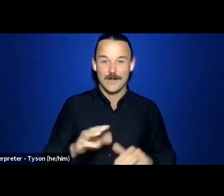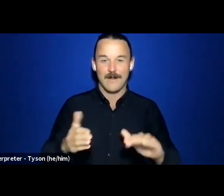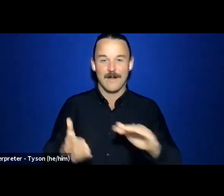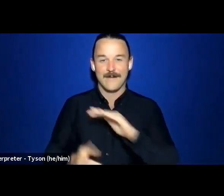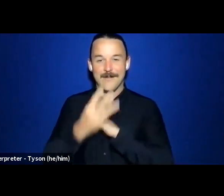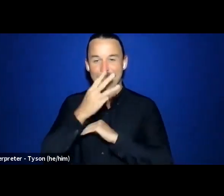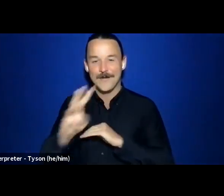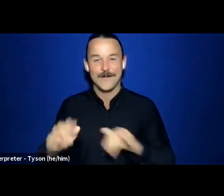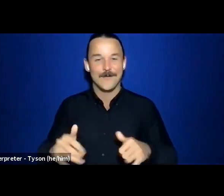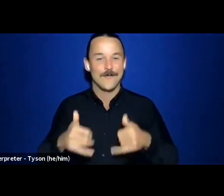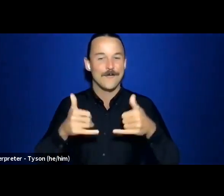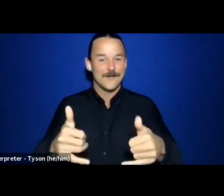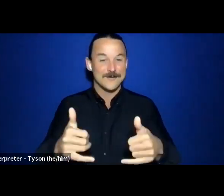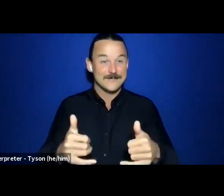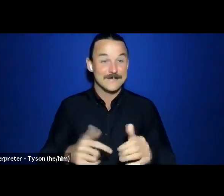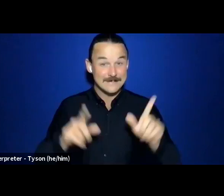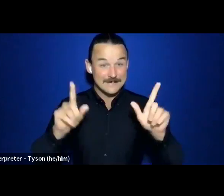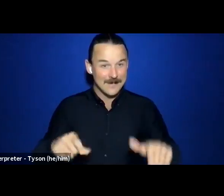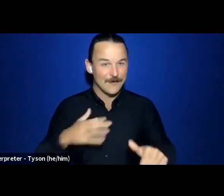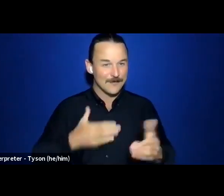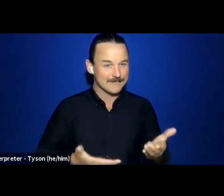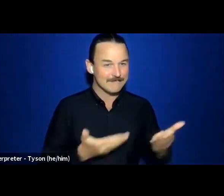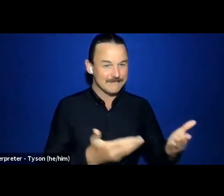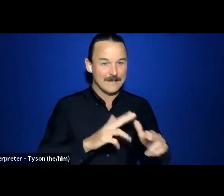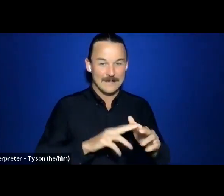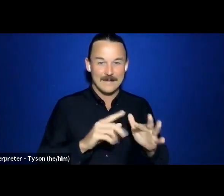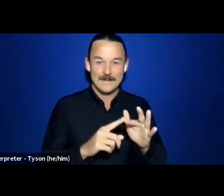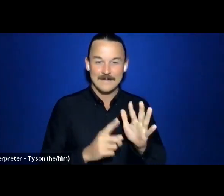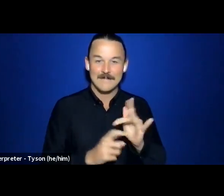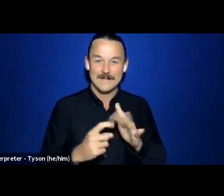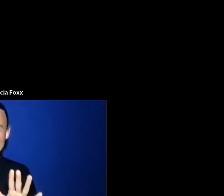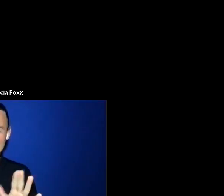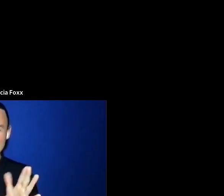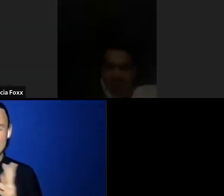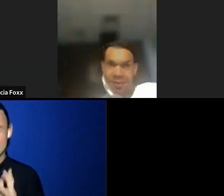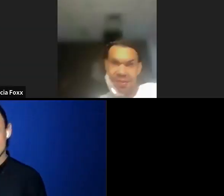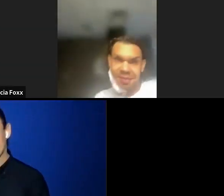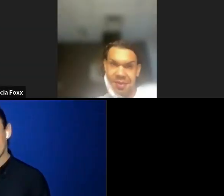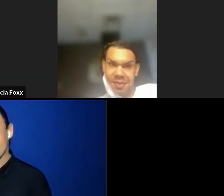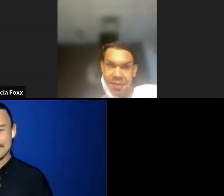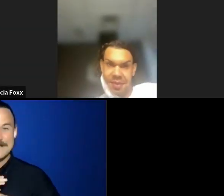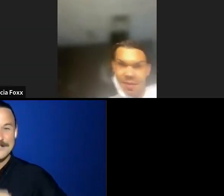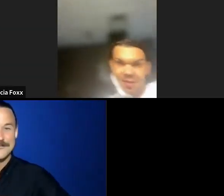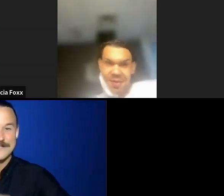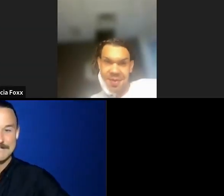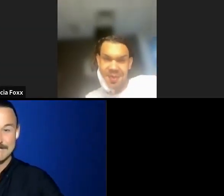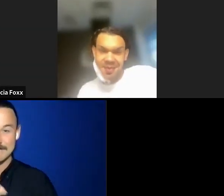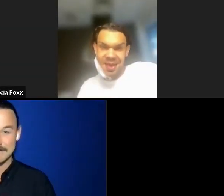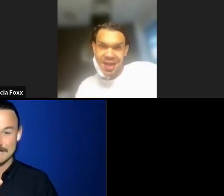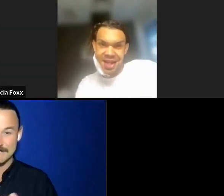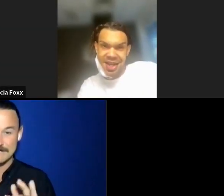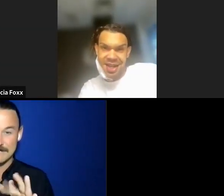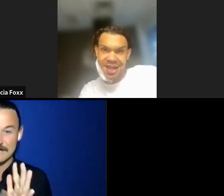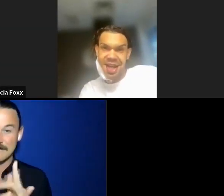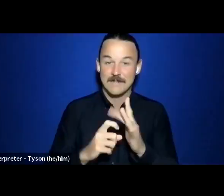and 30 and 30 Awards to be and 30 Awards. To begin tonight's proceedings. I'm offer the acknowledgement of country. Felicia